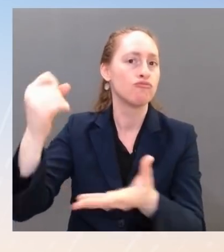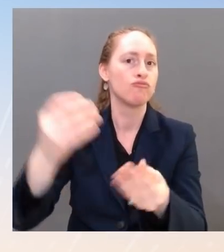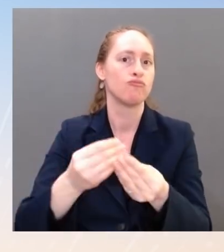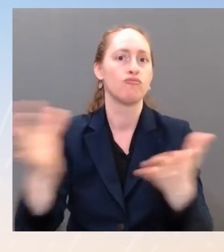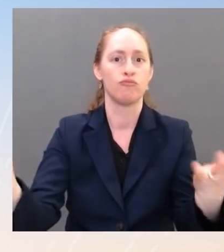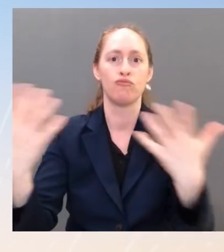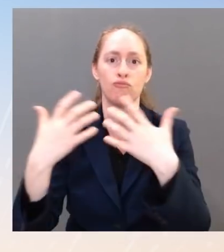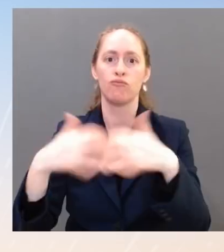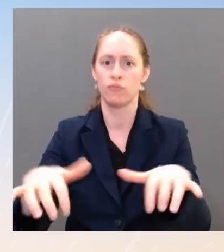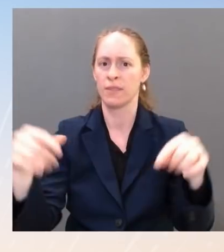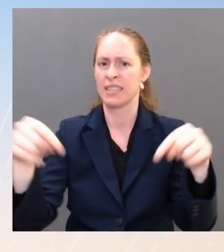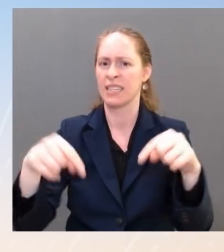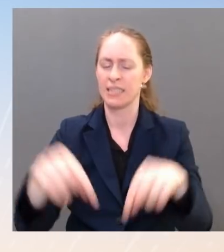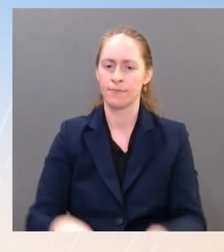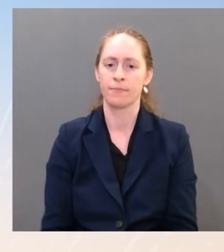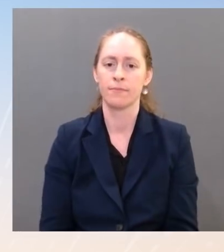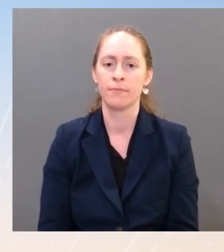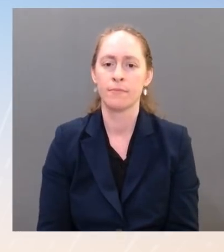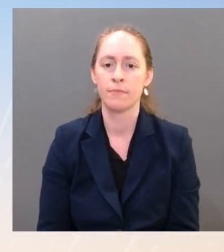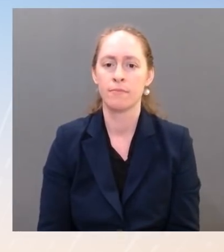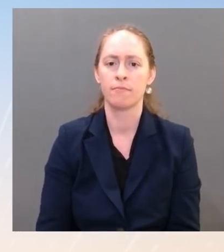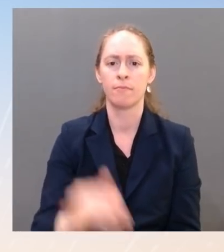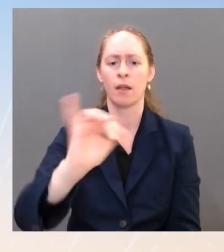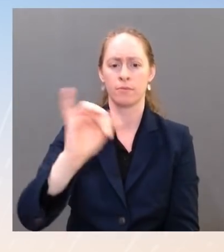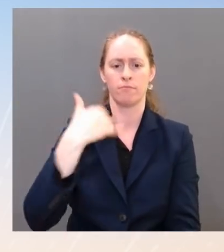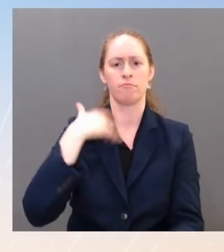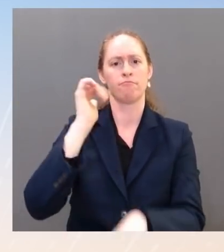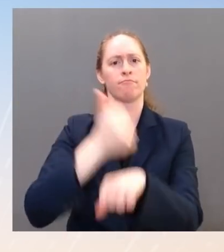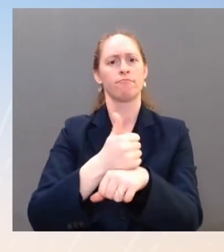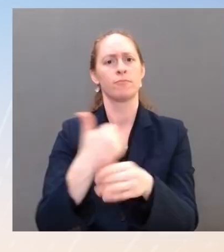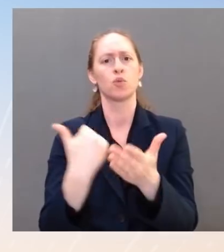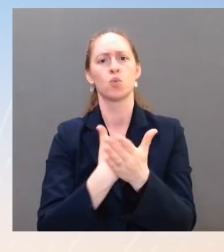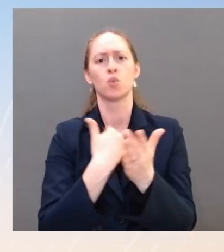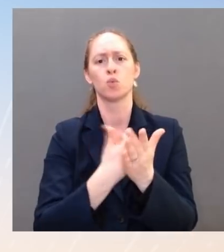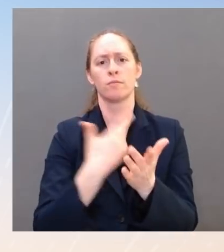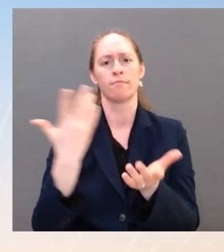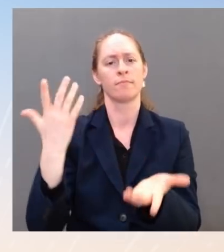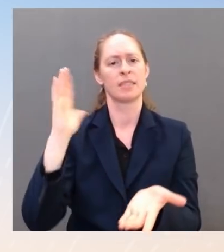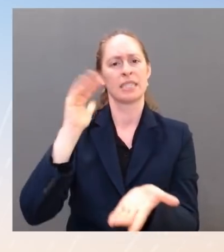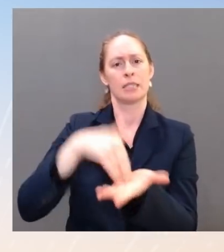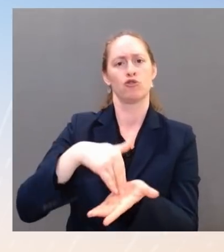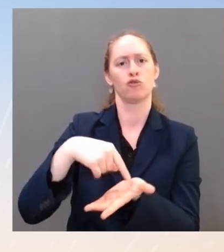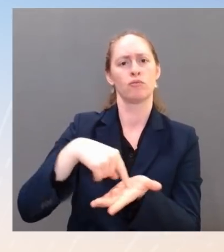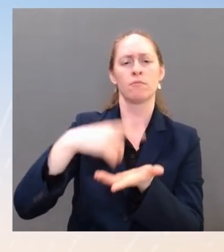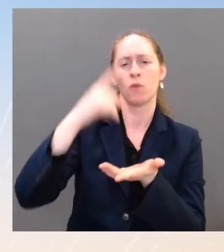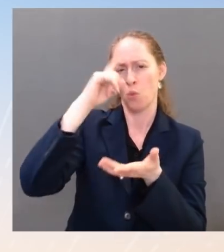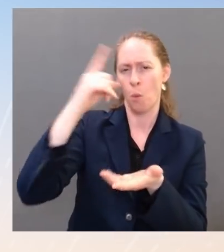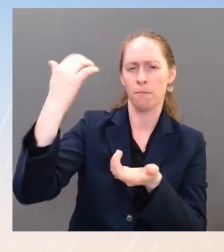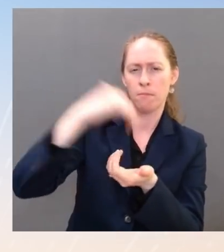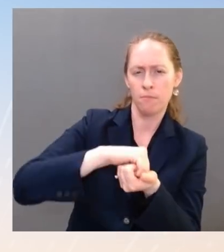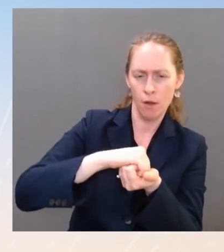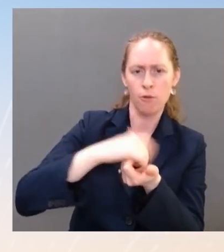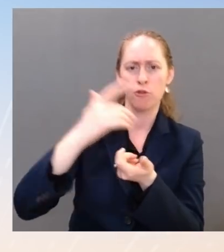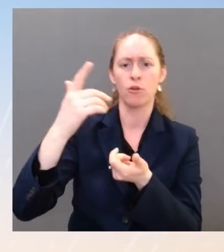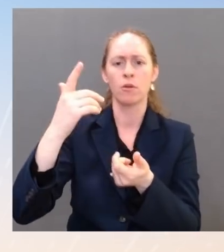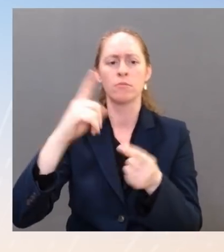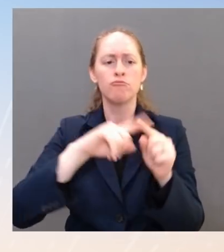in partnership to equip and empower local communities to address the threat within their respective jurisdictions.